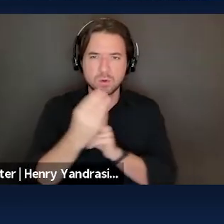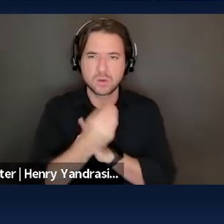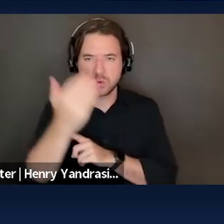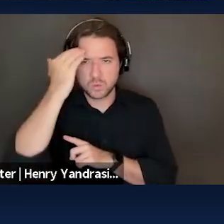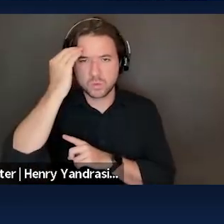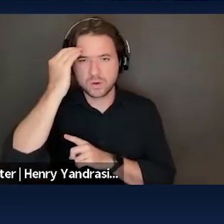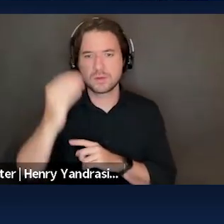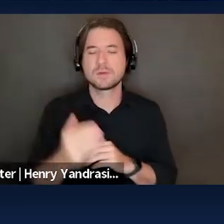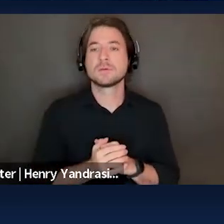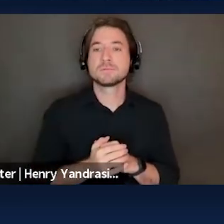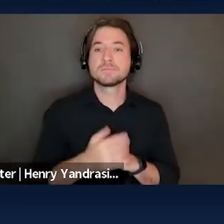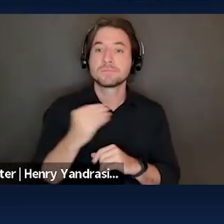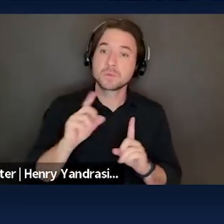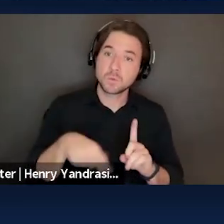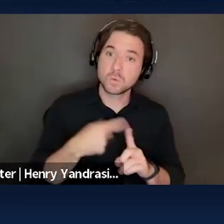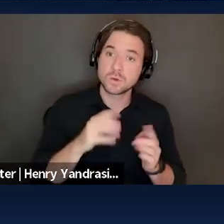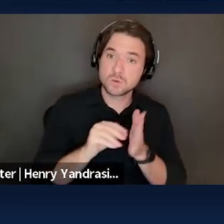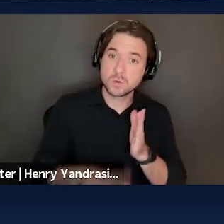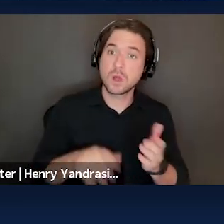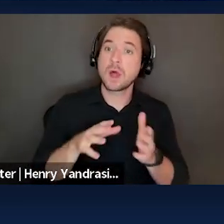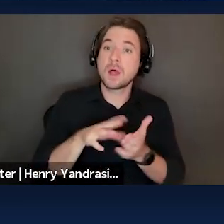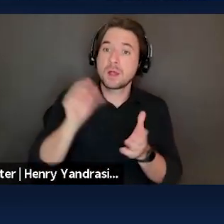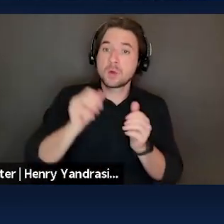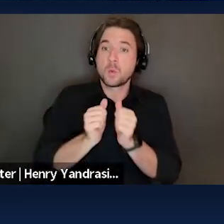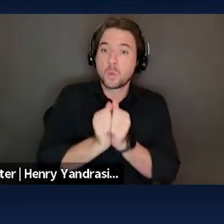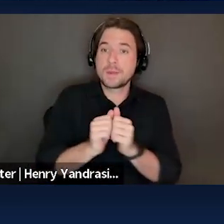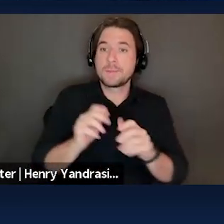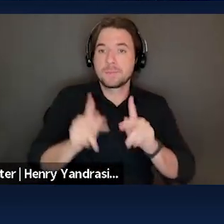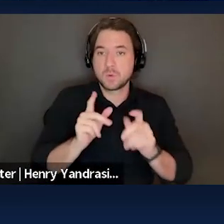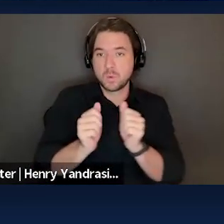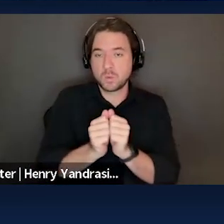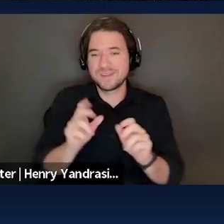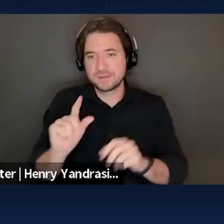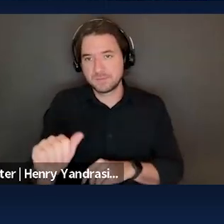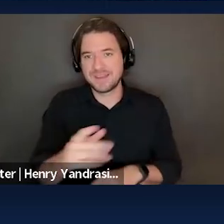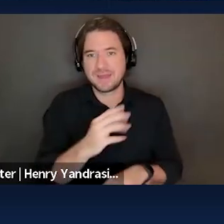And what… and when students learn with people with disabilities and with each other.